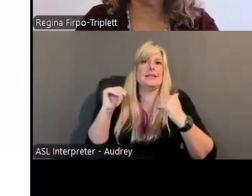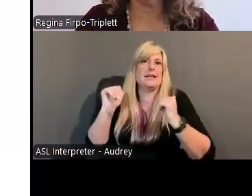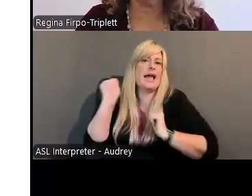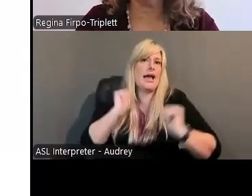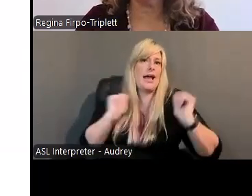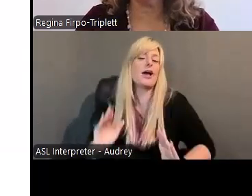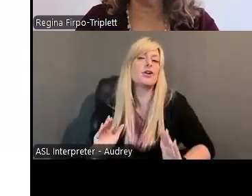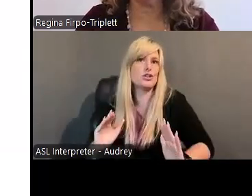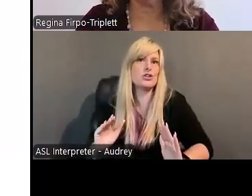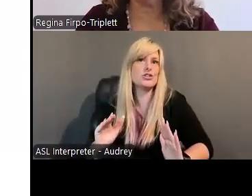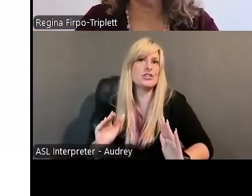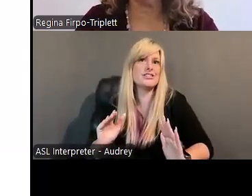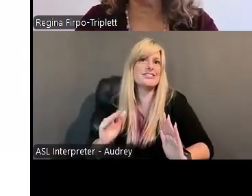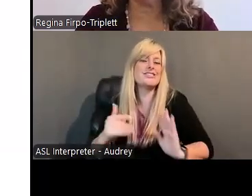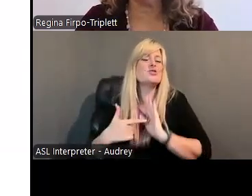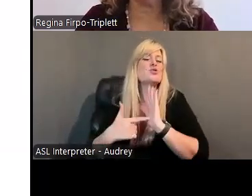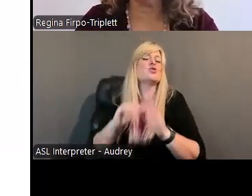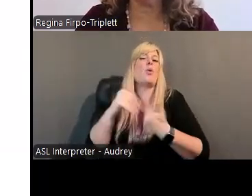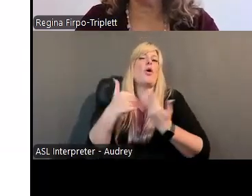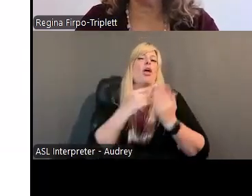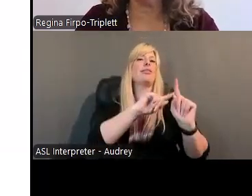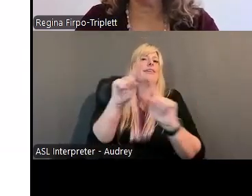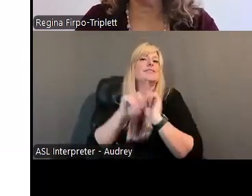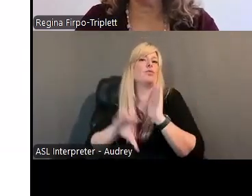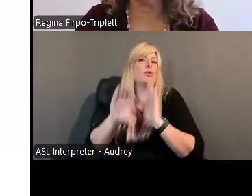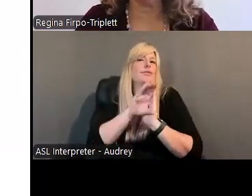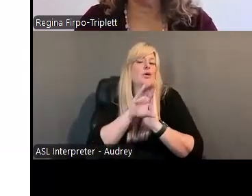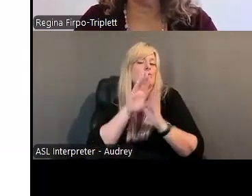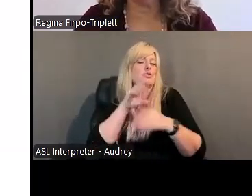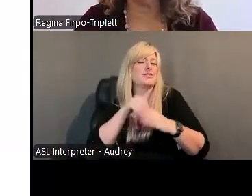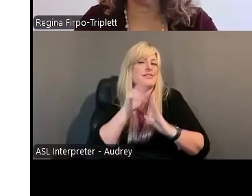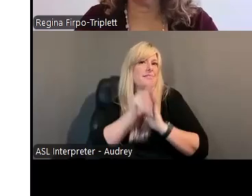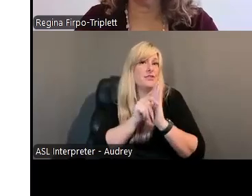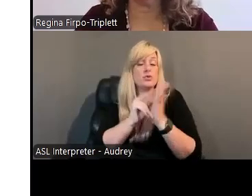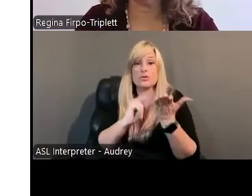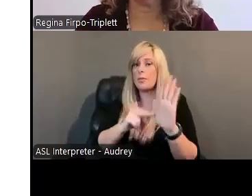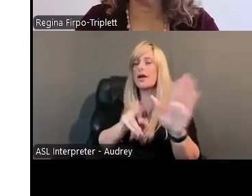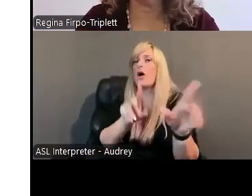our autistic characters in the videos. And that meant we were able, oh, and then also of course,